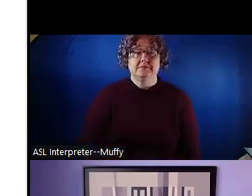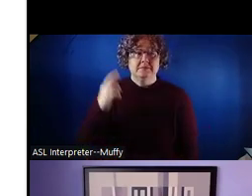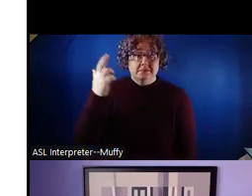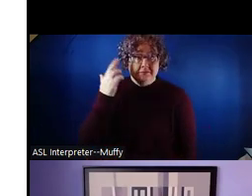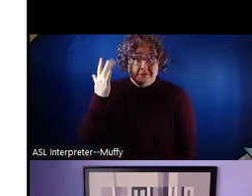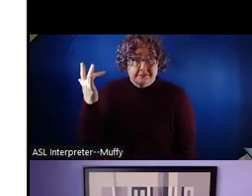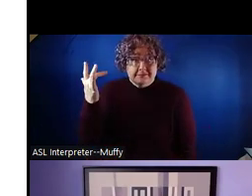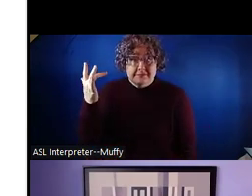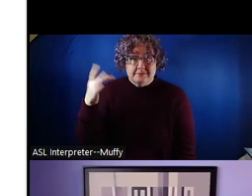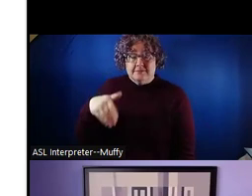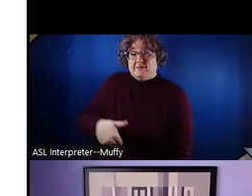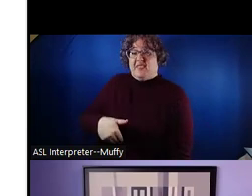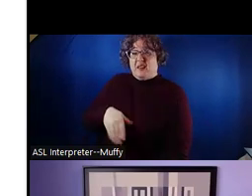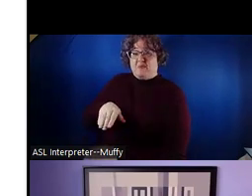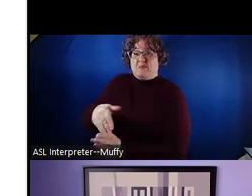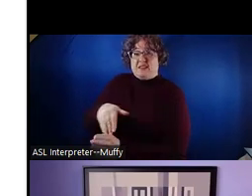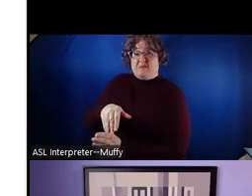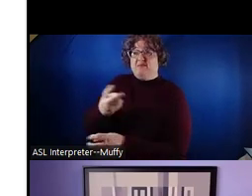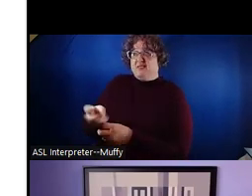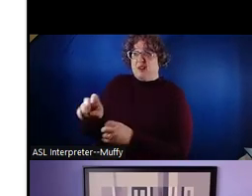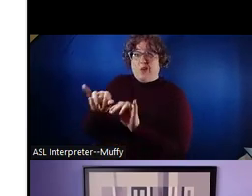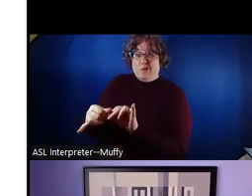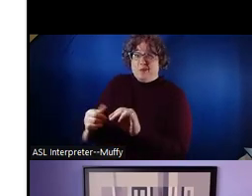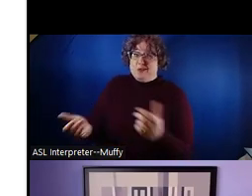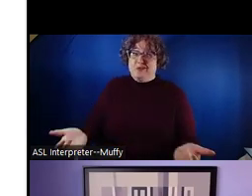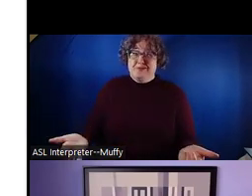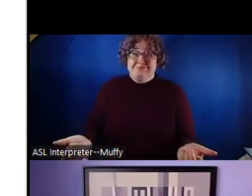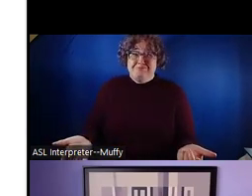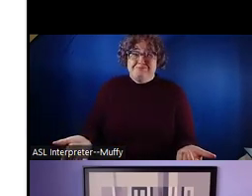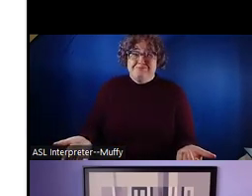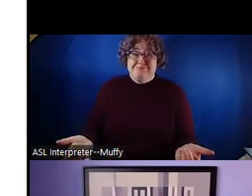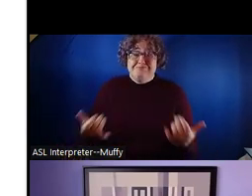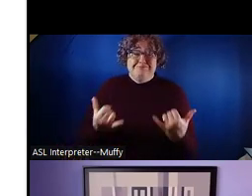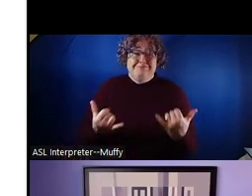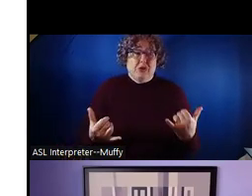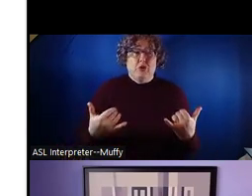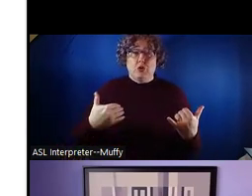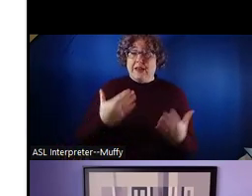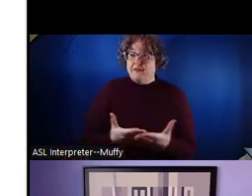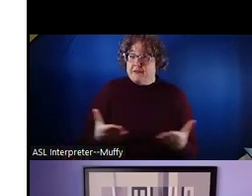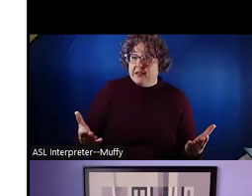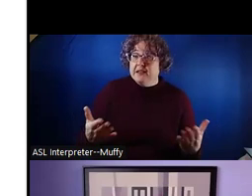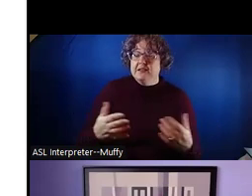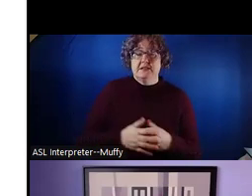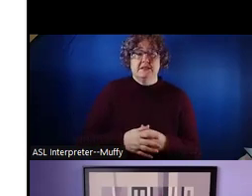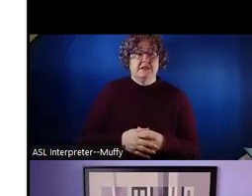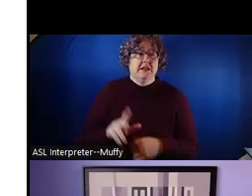is that implicit bias is frankly hard to measure, and we currently have things like the DIAT